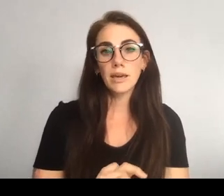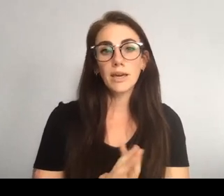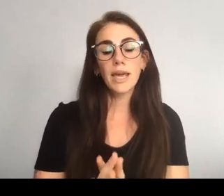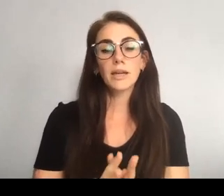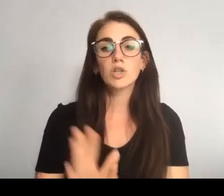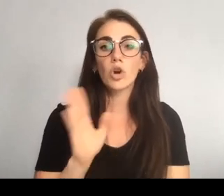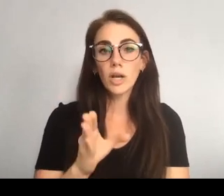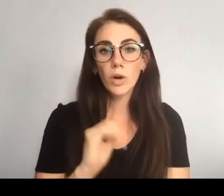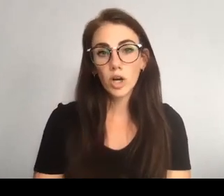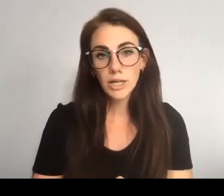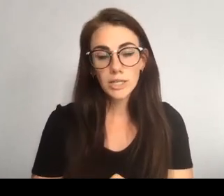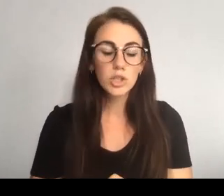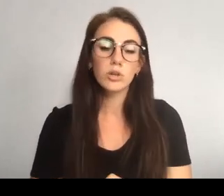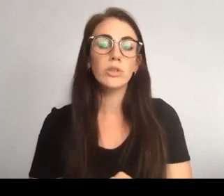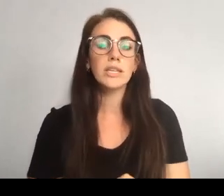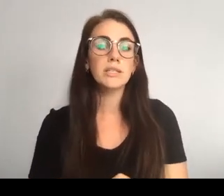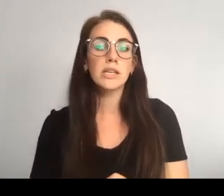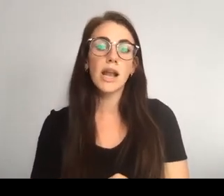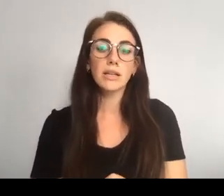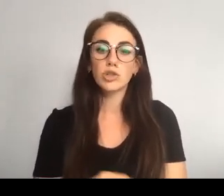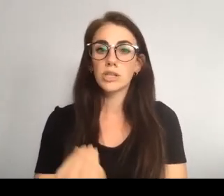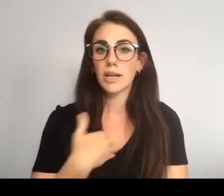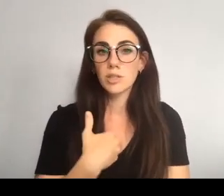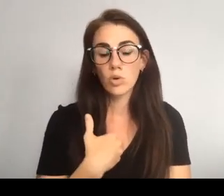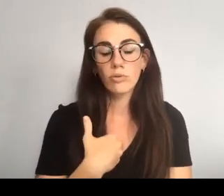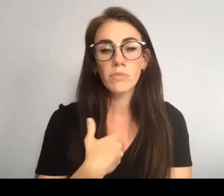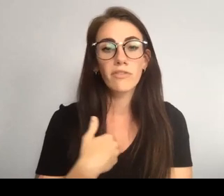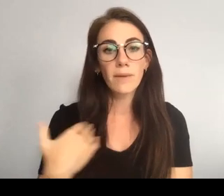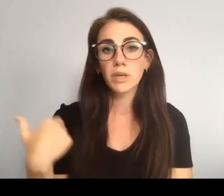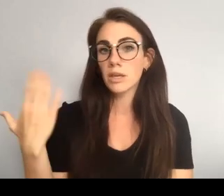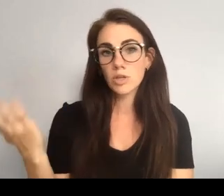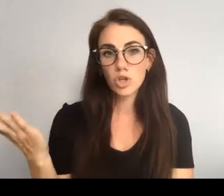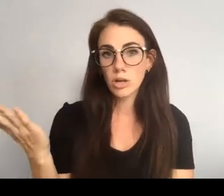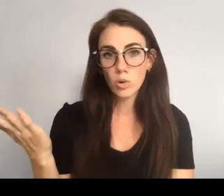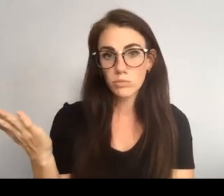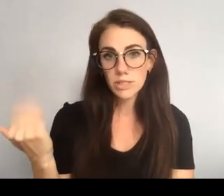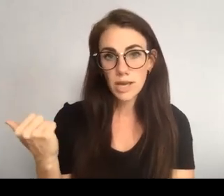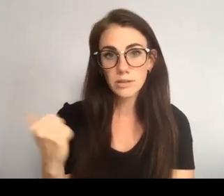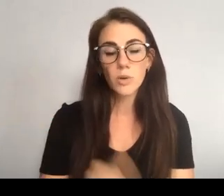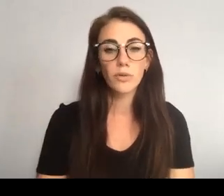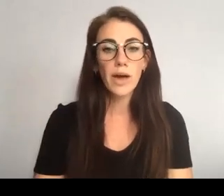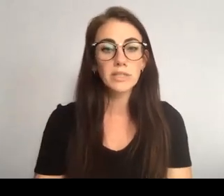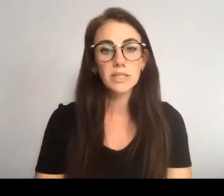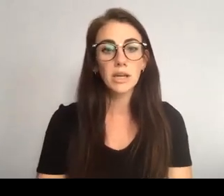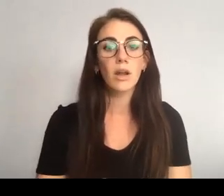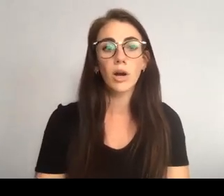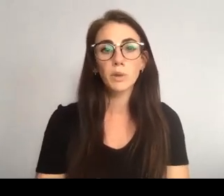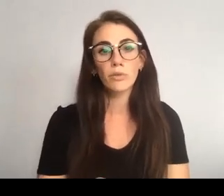And credit where credit is due this is an analogy that I stole from the fabulous Shawn Olmstead so if you haven't seen our beautiful